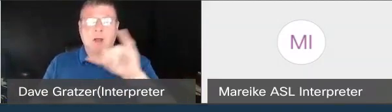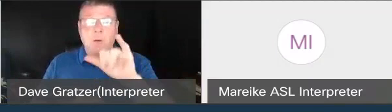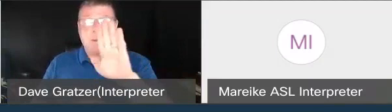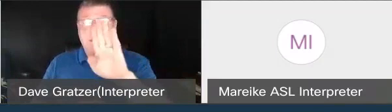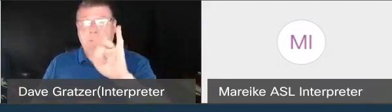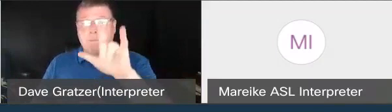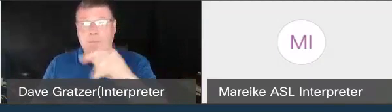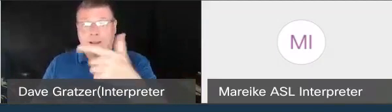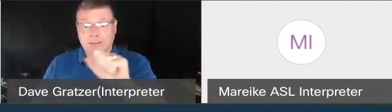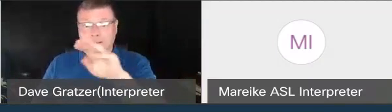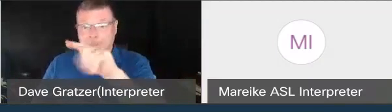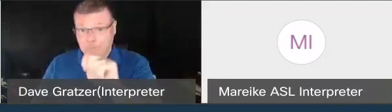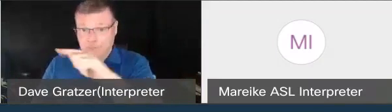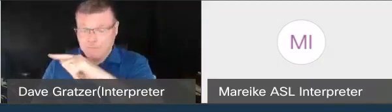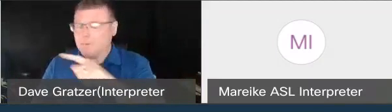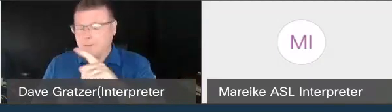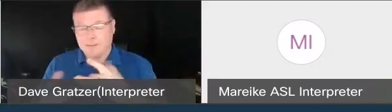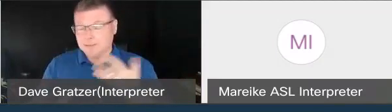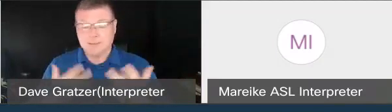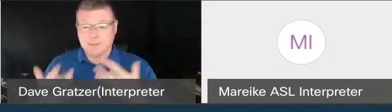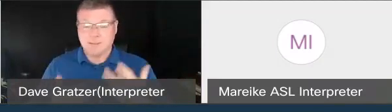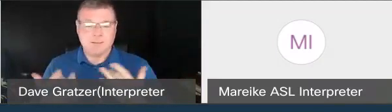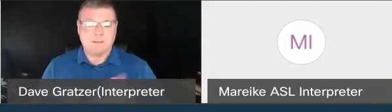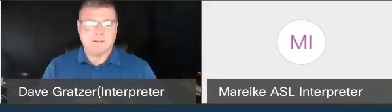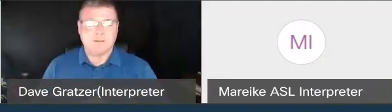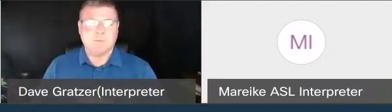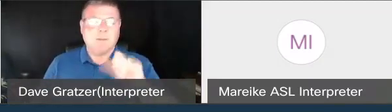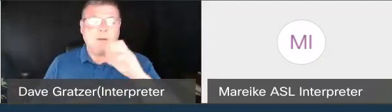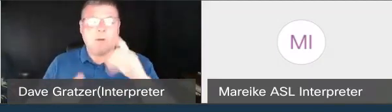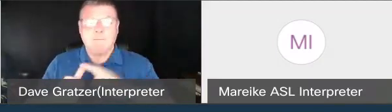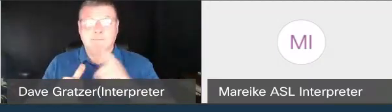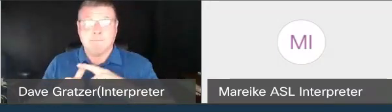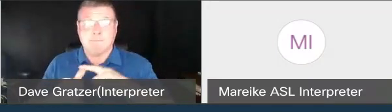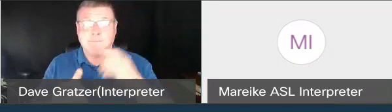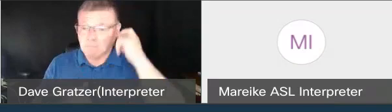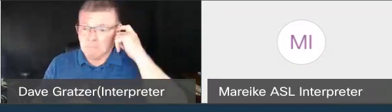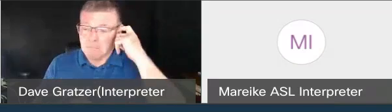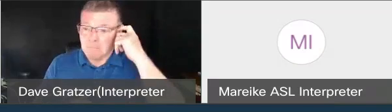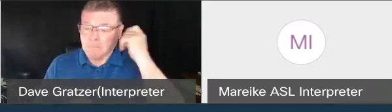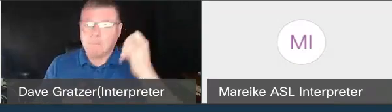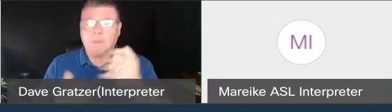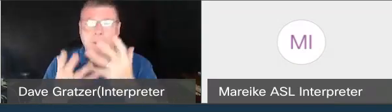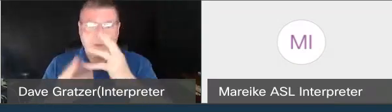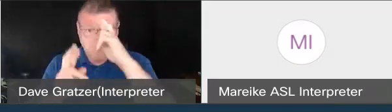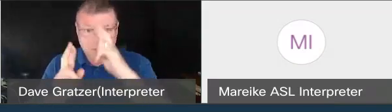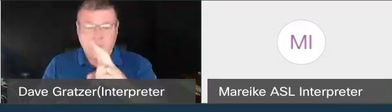which is very exciting. Um, so, the first thing I just wanna, uh, pay--pay respect to is the fact that the programs